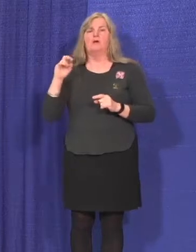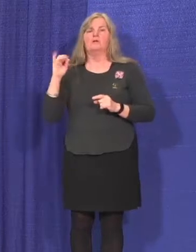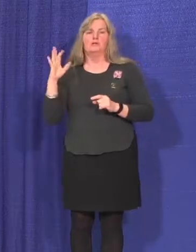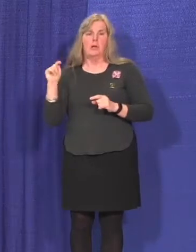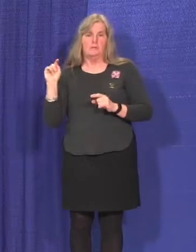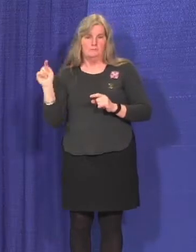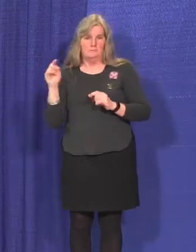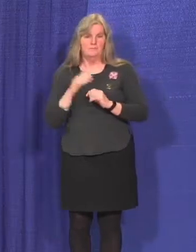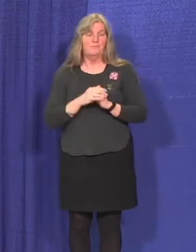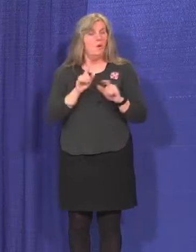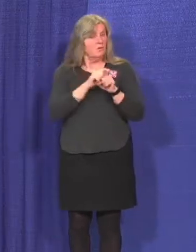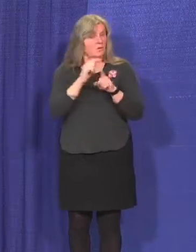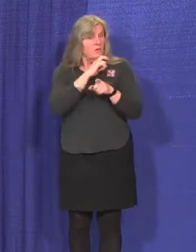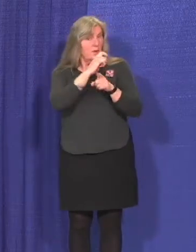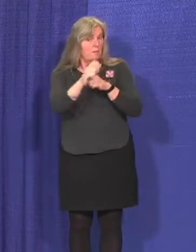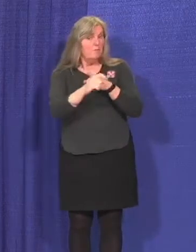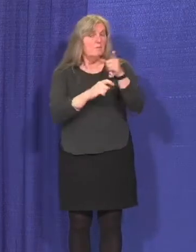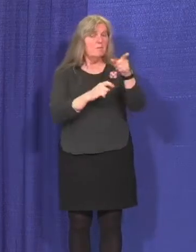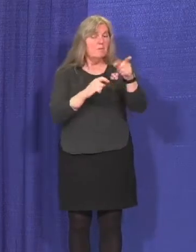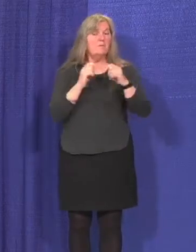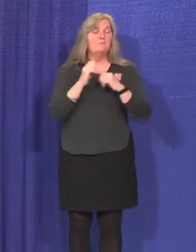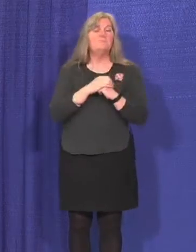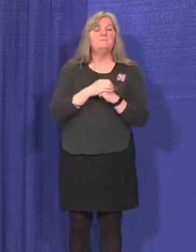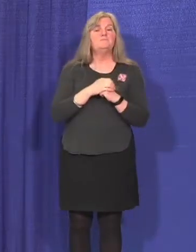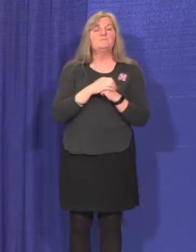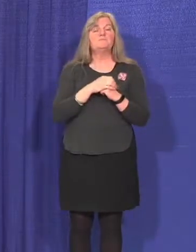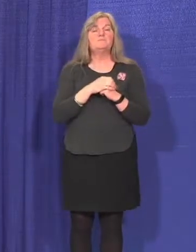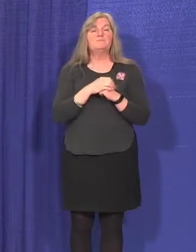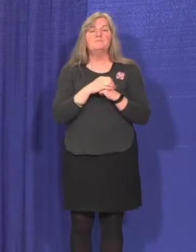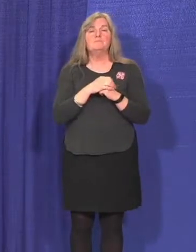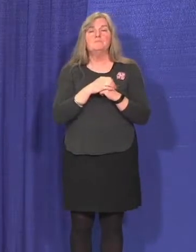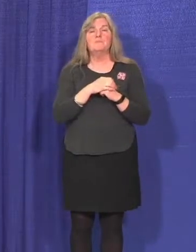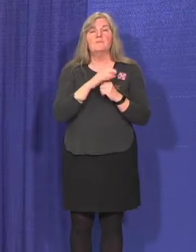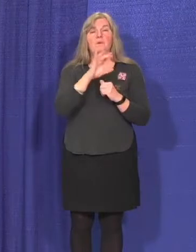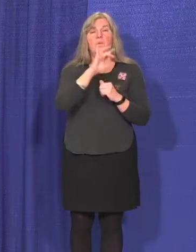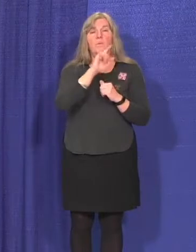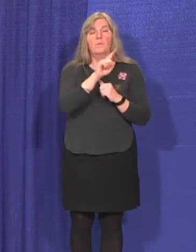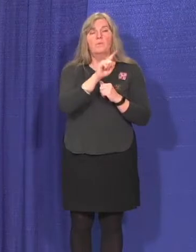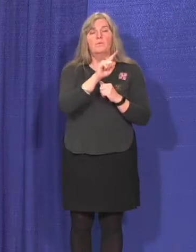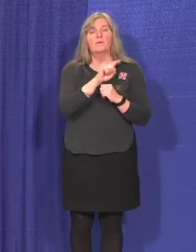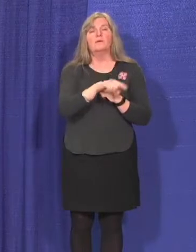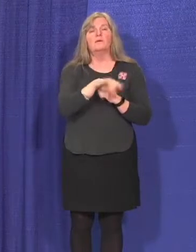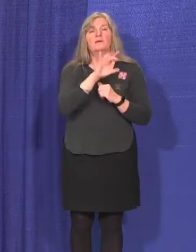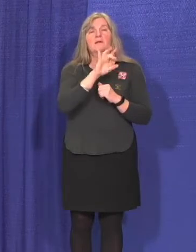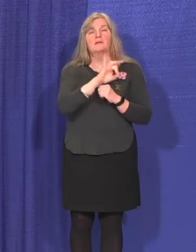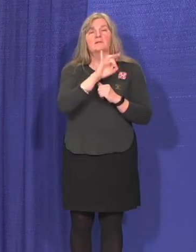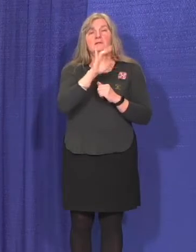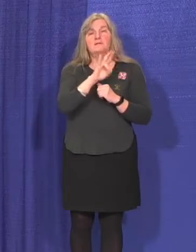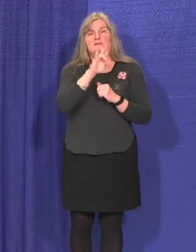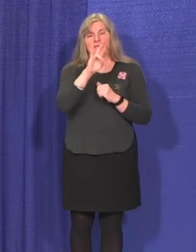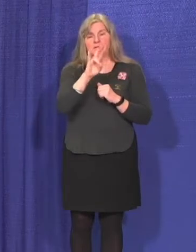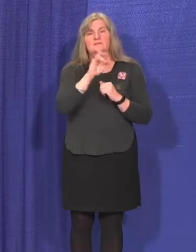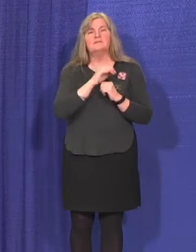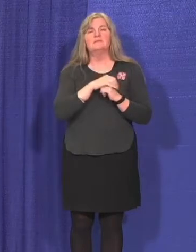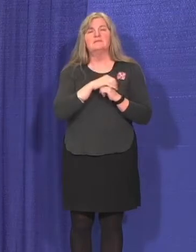booking appointments for first and second shots and are accepting drop ins. You can book appointments online